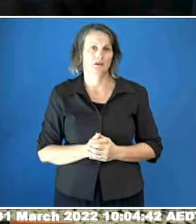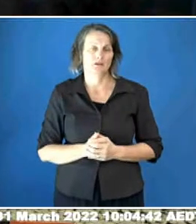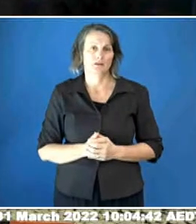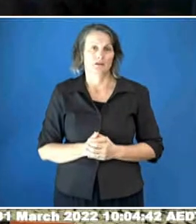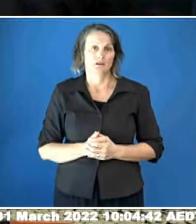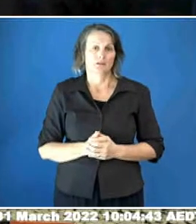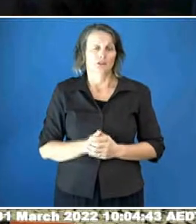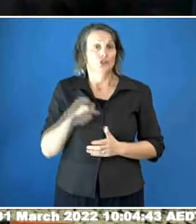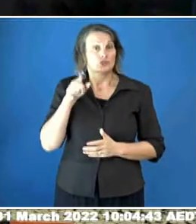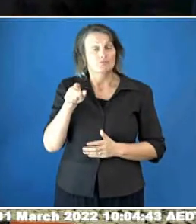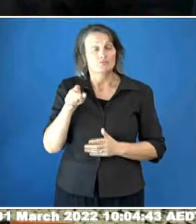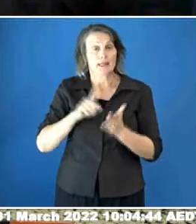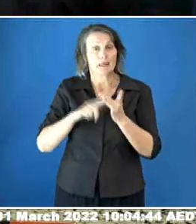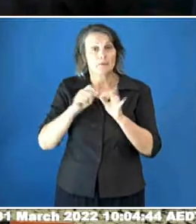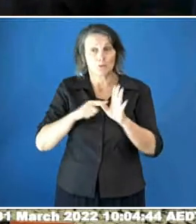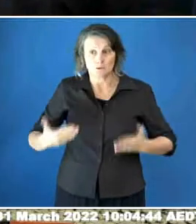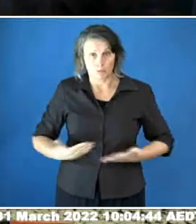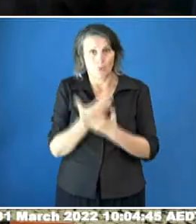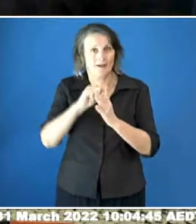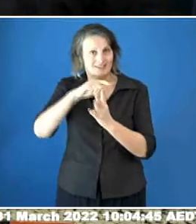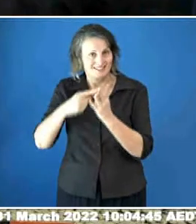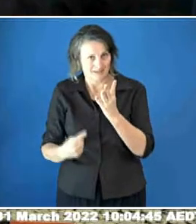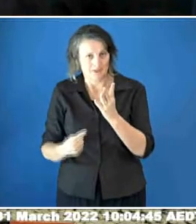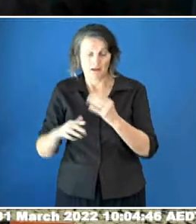As she grew older, she was diagnosed with an intellectual disability.